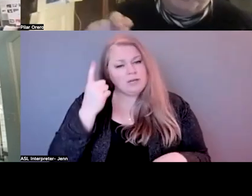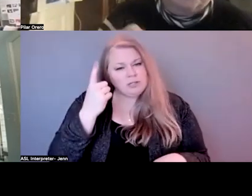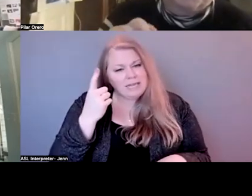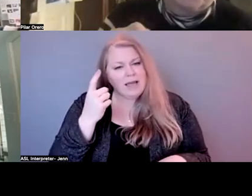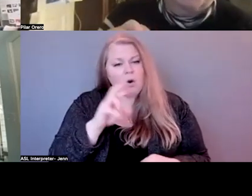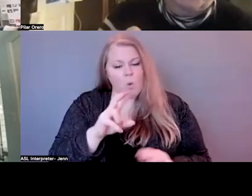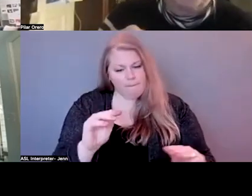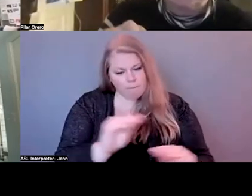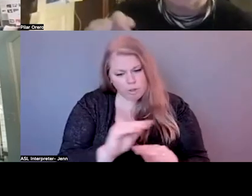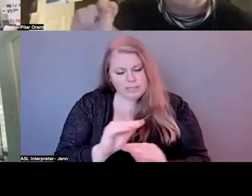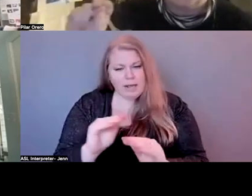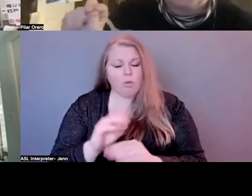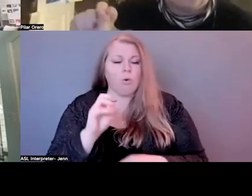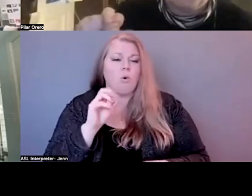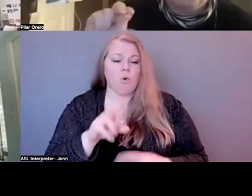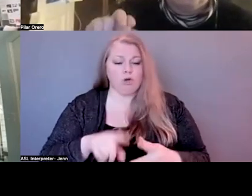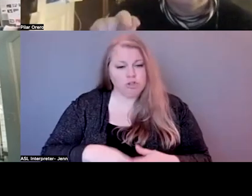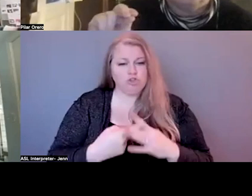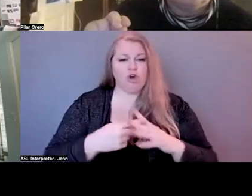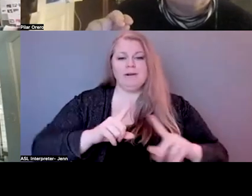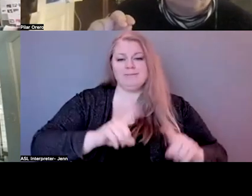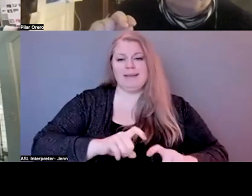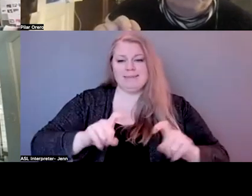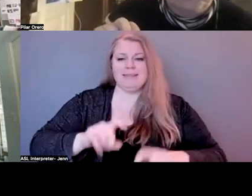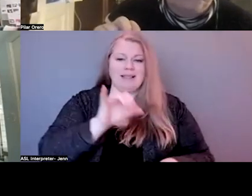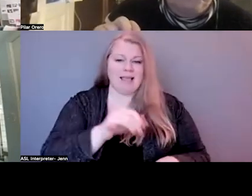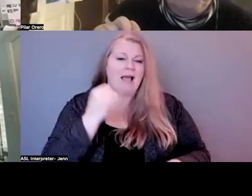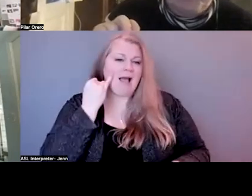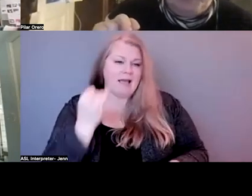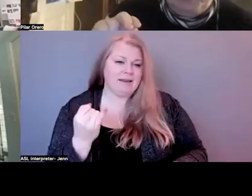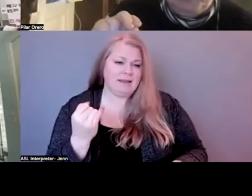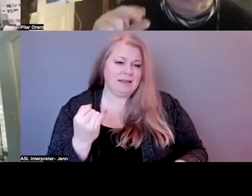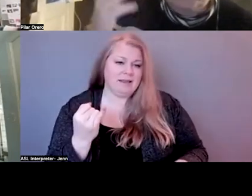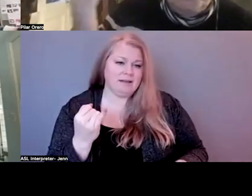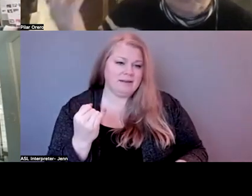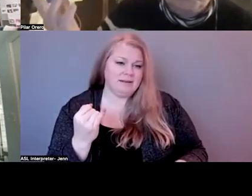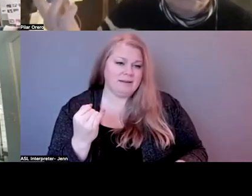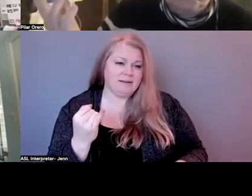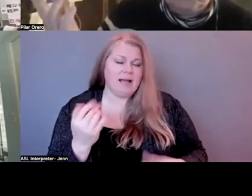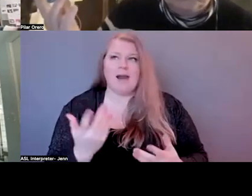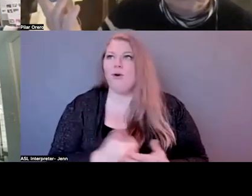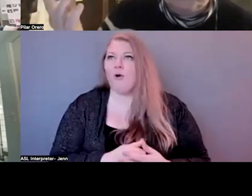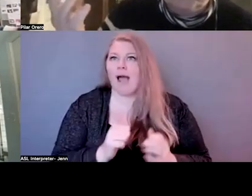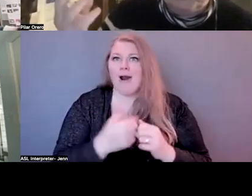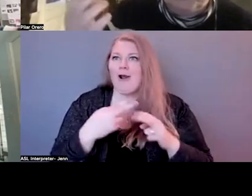and try to start testing this idea of -- I don't know how to call it really, sort of